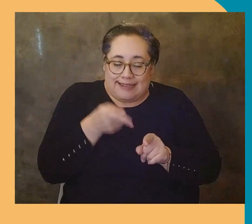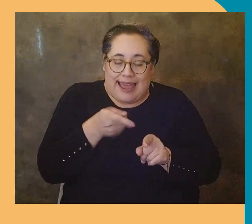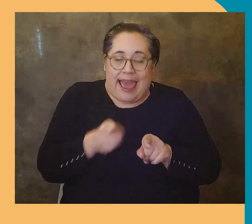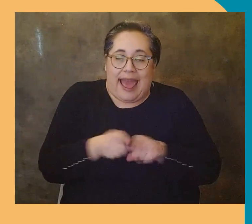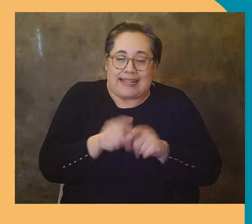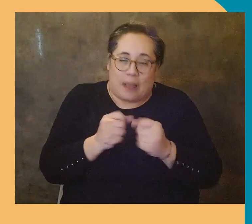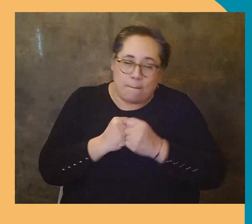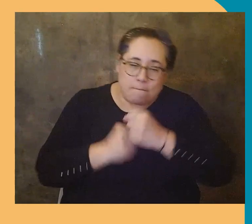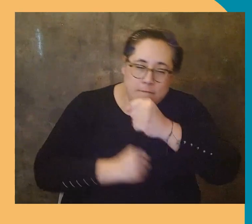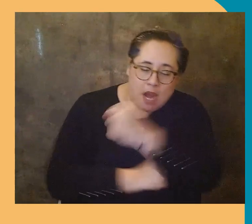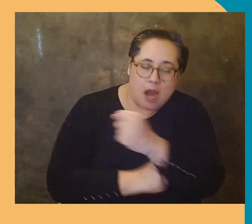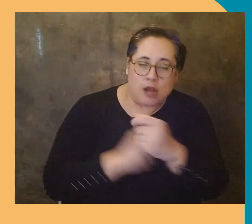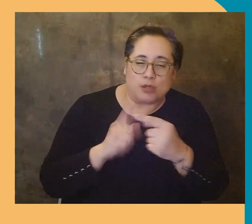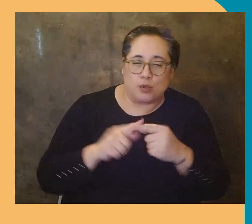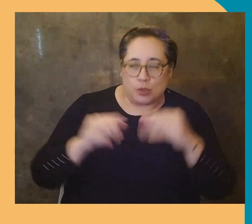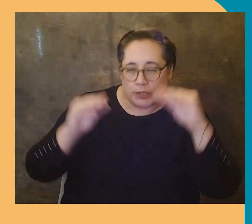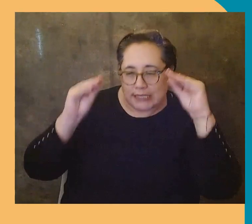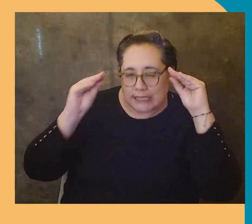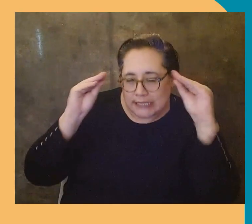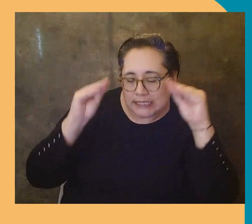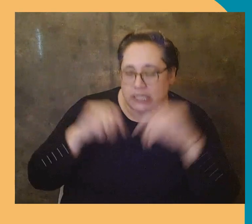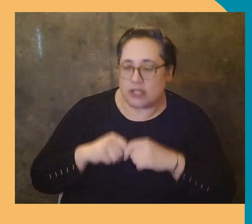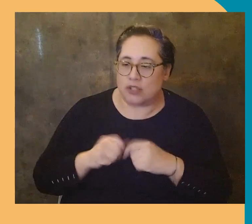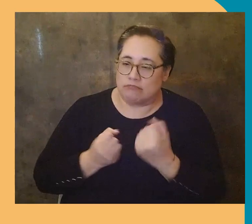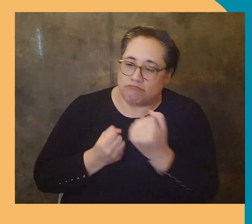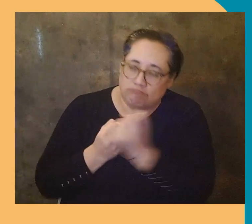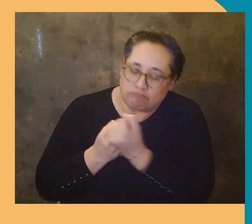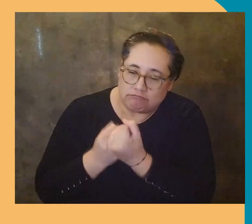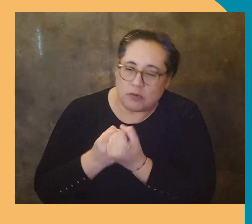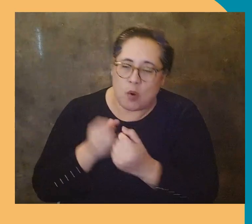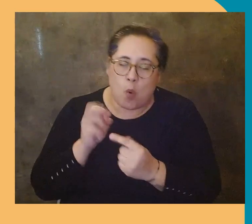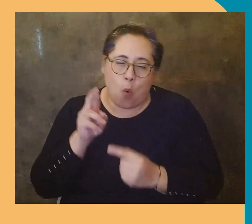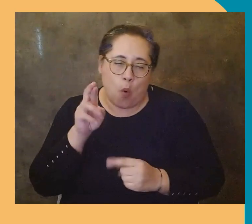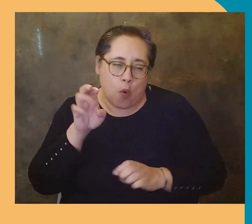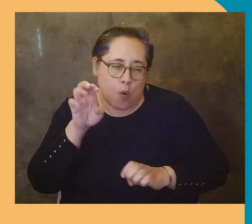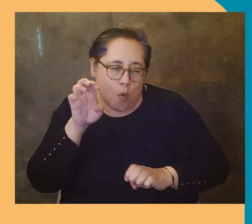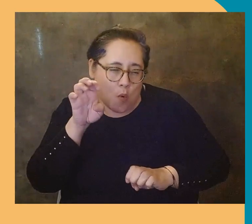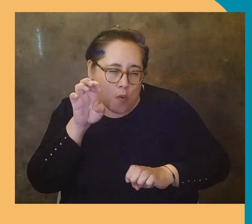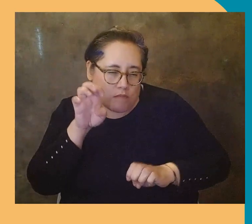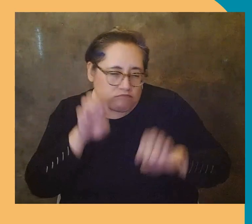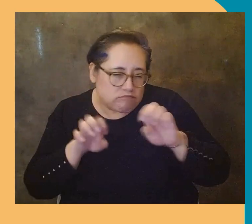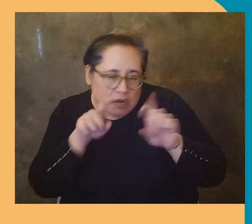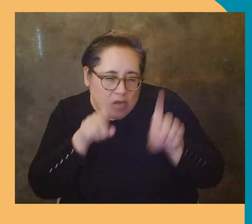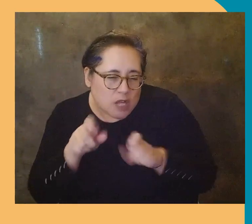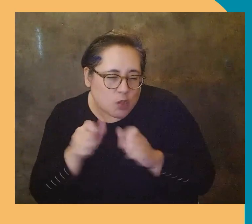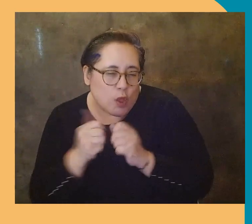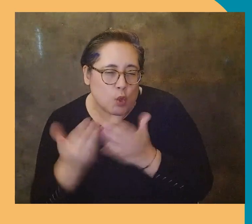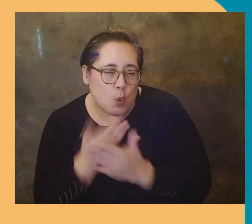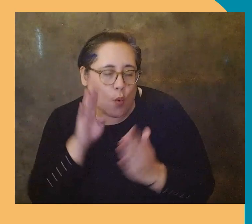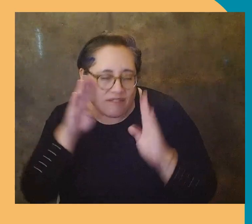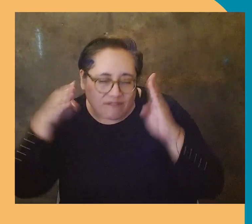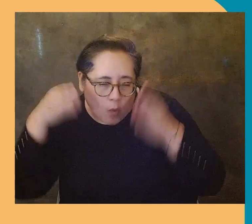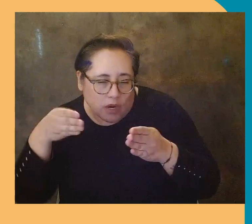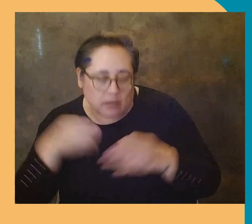Interpreters can use this as a base to teach, to support others, to to evaluate something with a new focus.